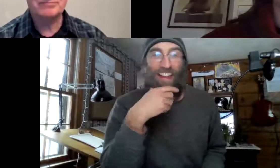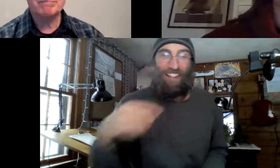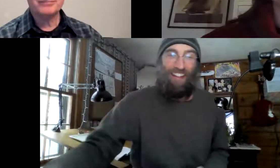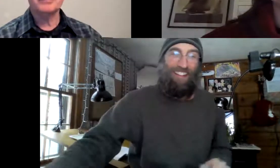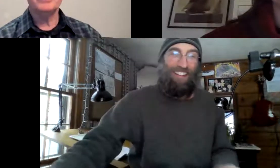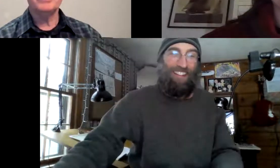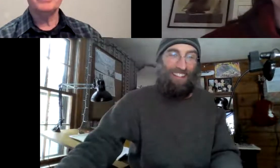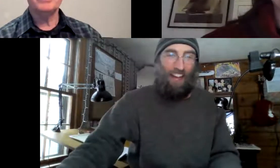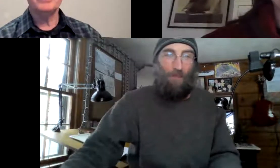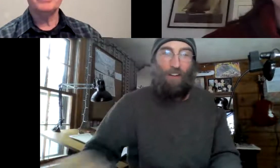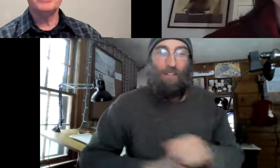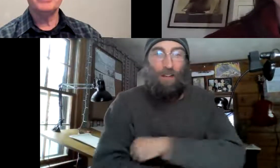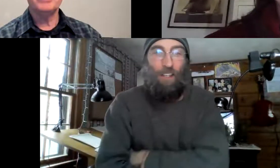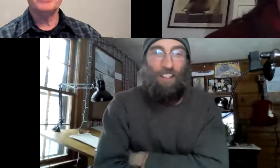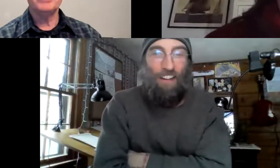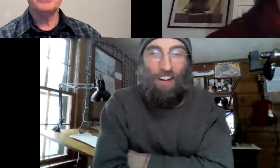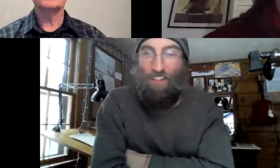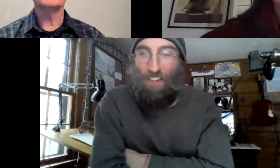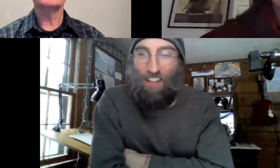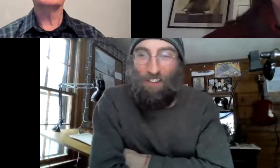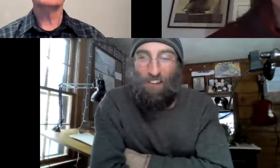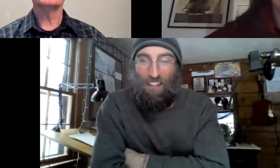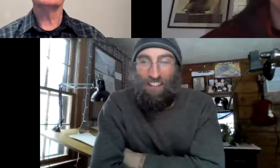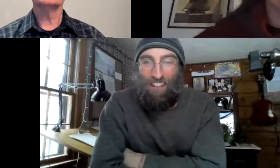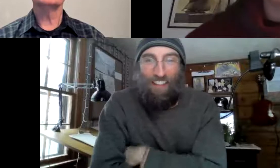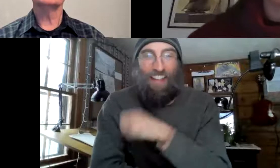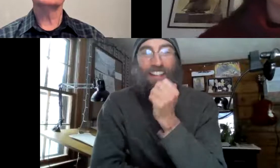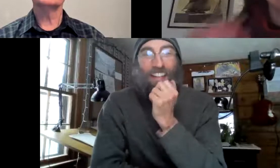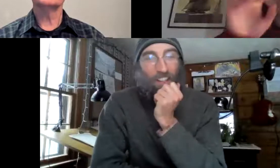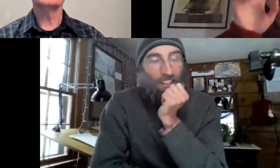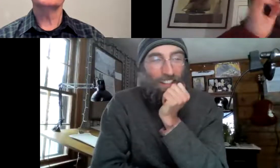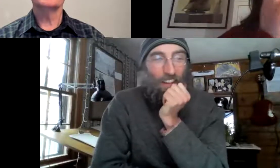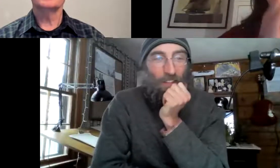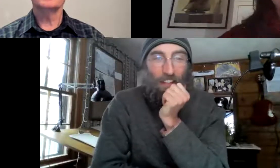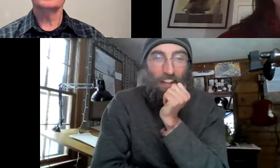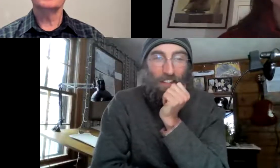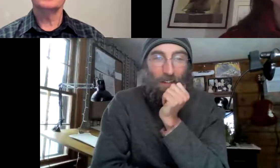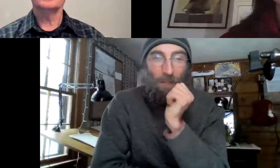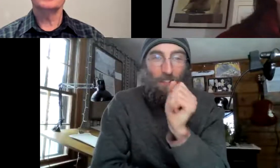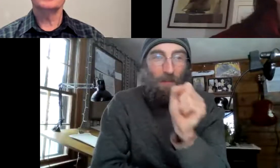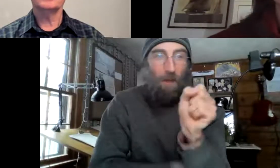Thanks. Yeah, I'd BETTER have something to share after an intro like that! Thank you. I feel like I should hold up some